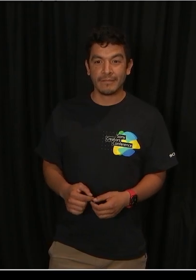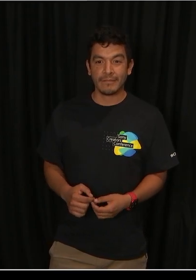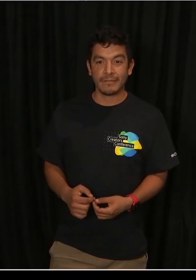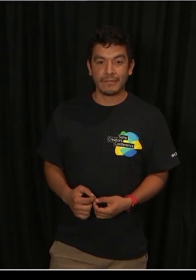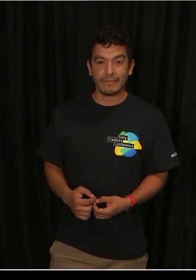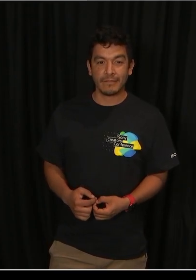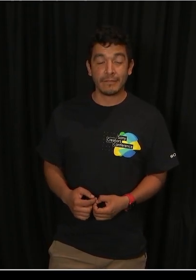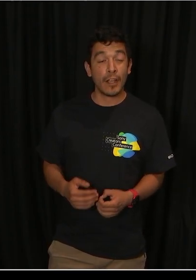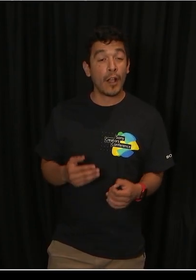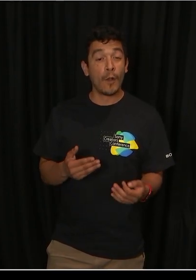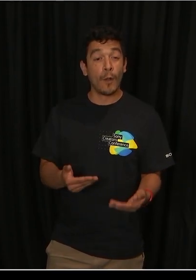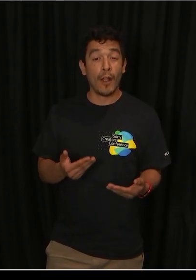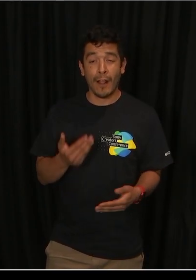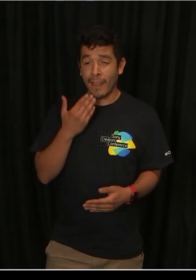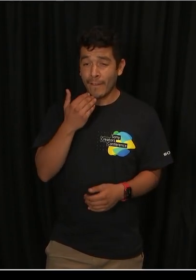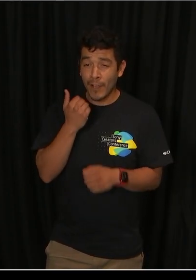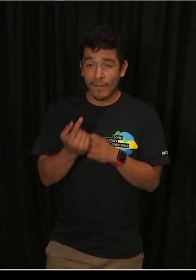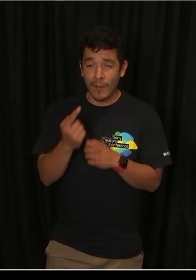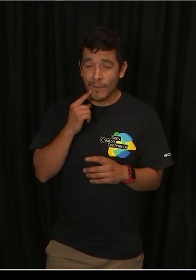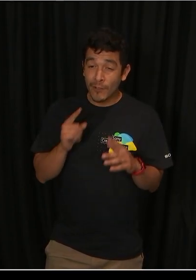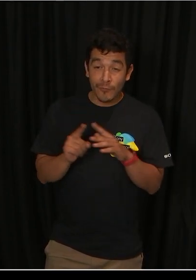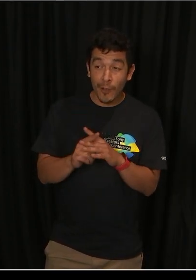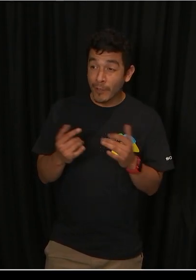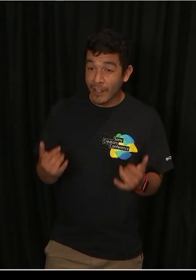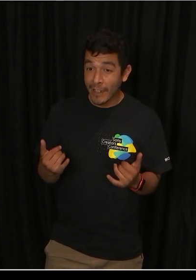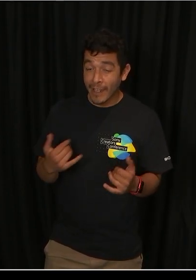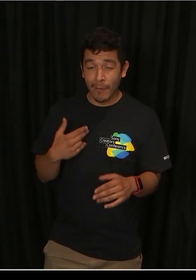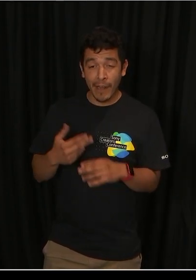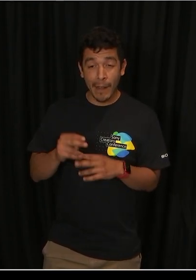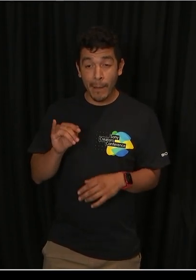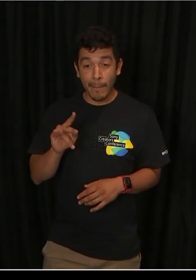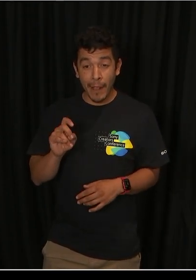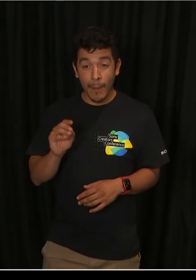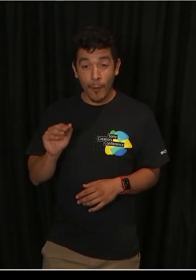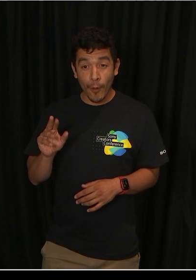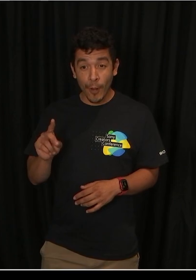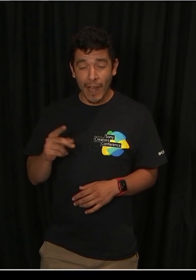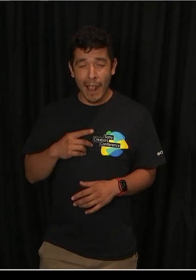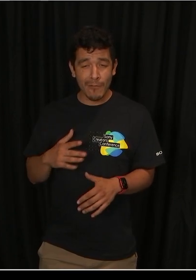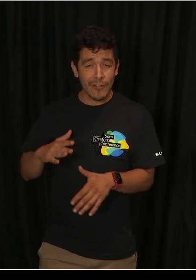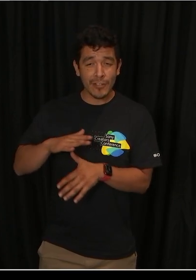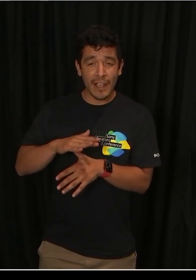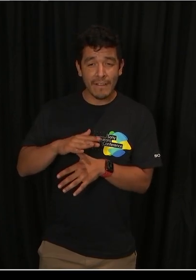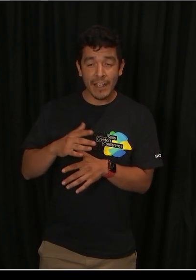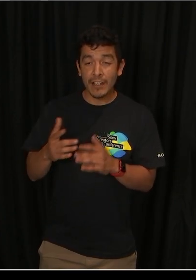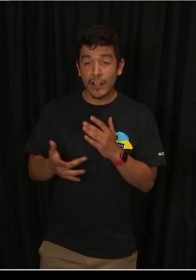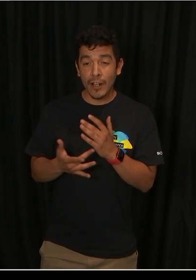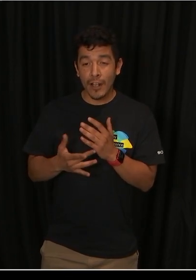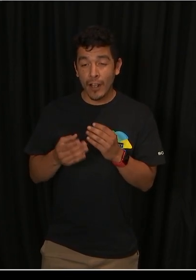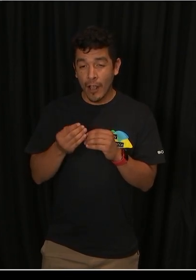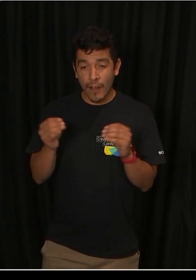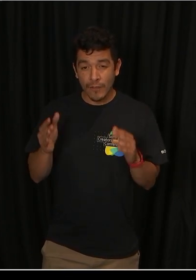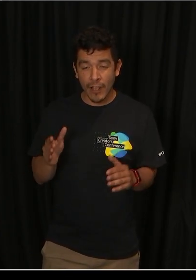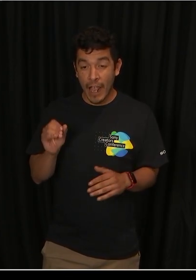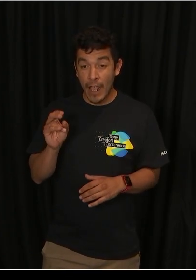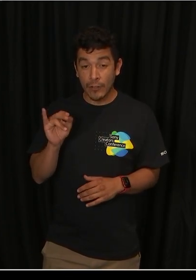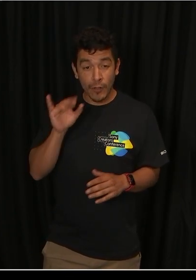Welcome. Thanks for everybody for showing up today. I am Mike Ford. I'm the chief technology officer at Sony Pictures Imageworks.